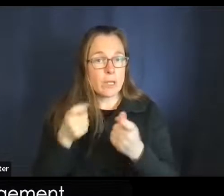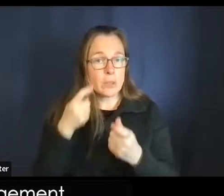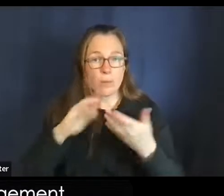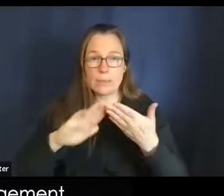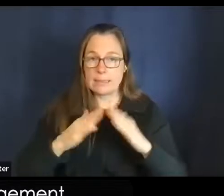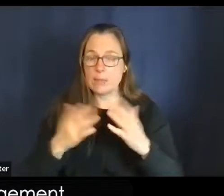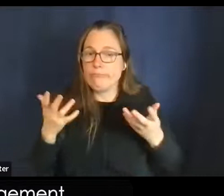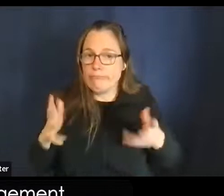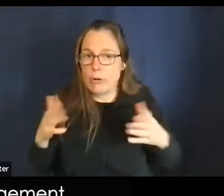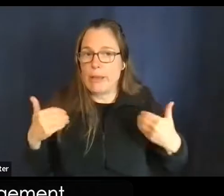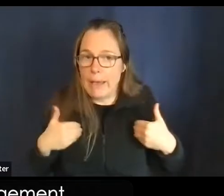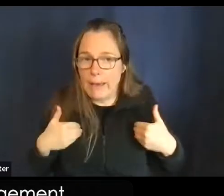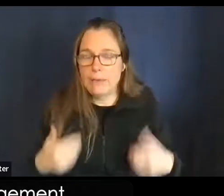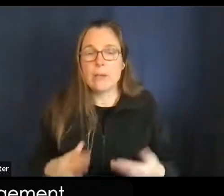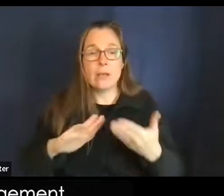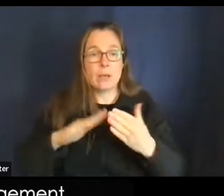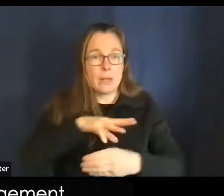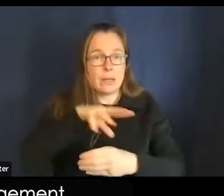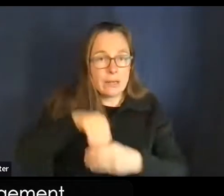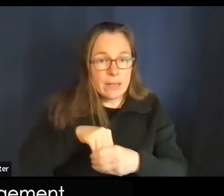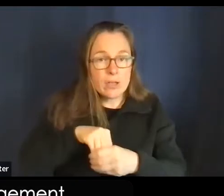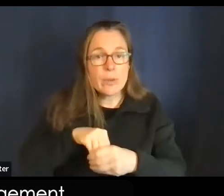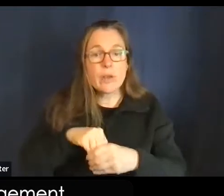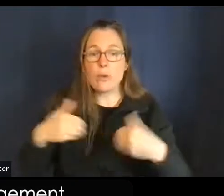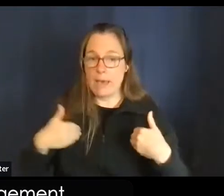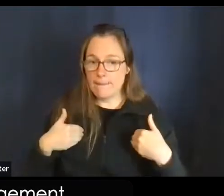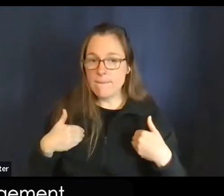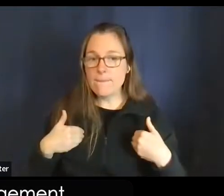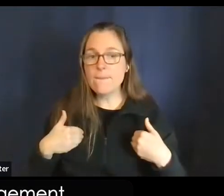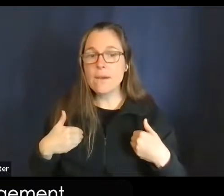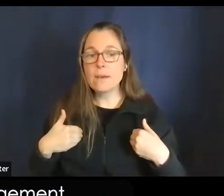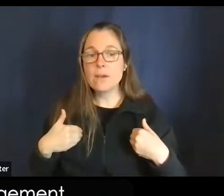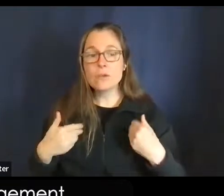community engagement to support the the independent district commission.